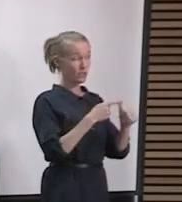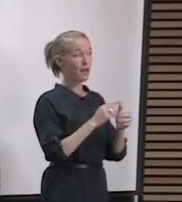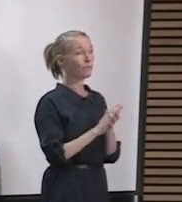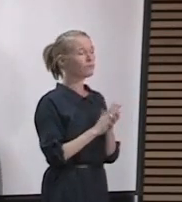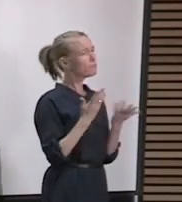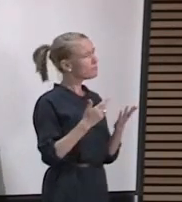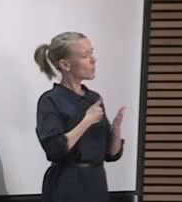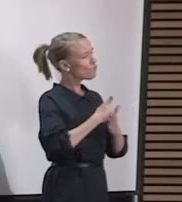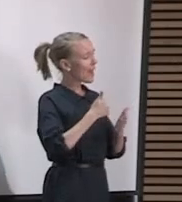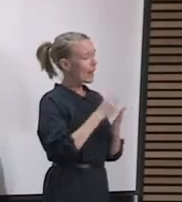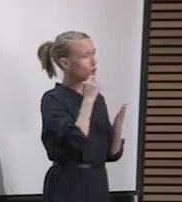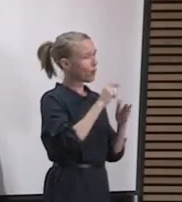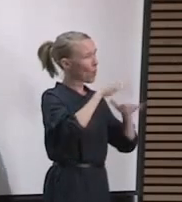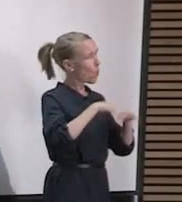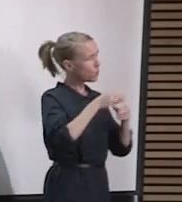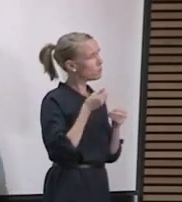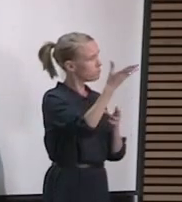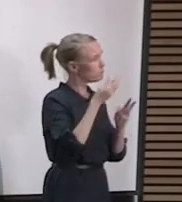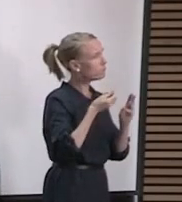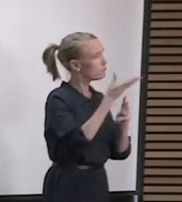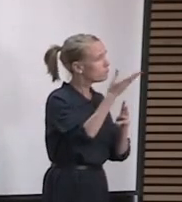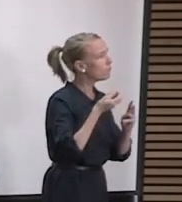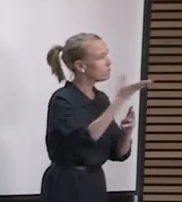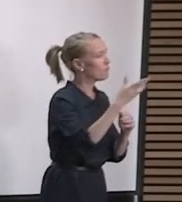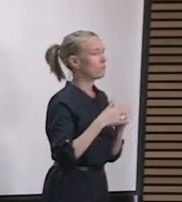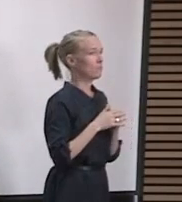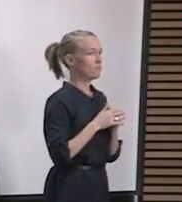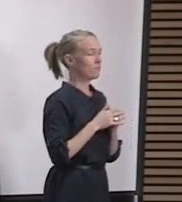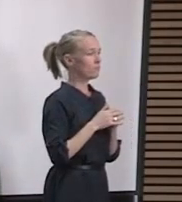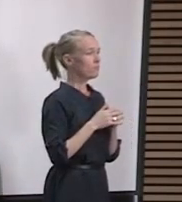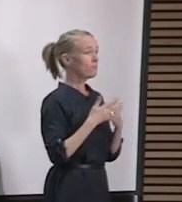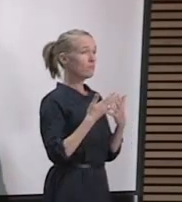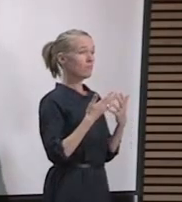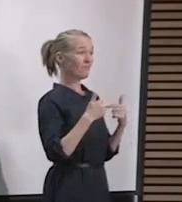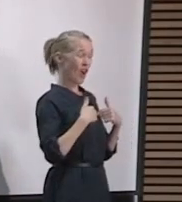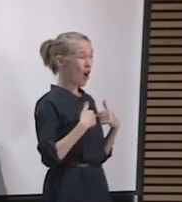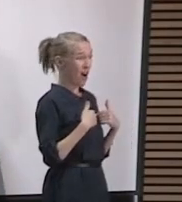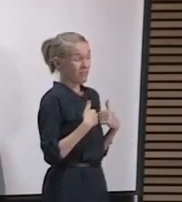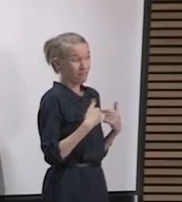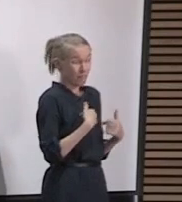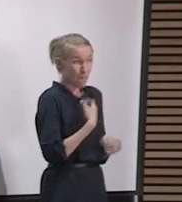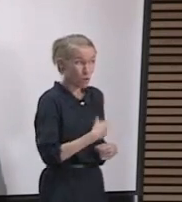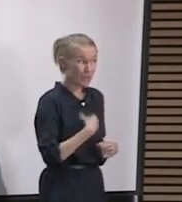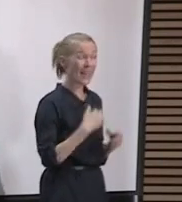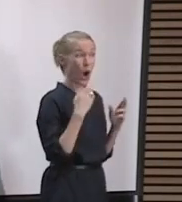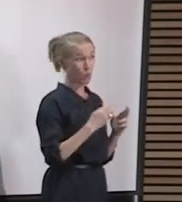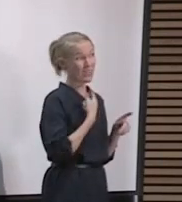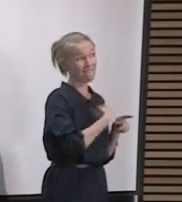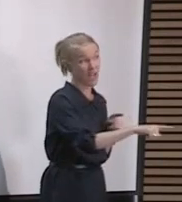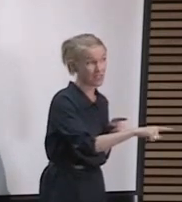have liked? I don't get to raise with Cabinet directly. I think that the reporting showed progress. And as I've said here before - it